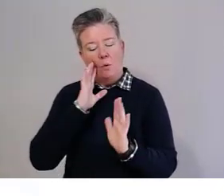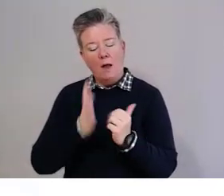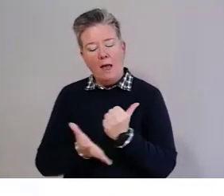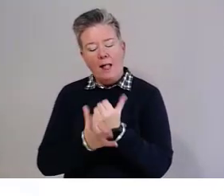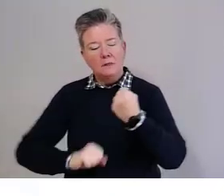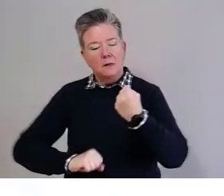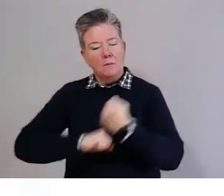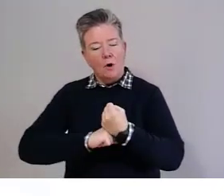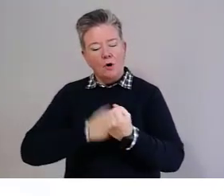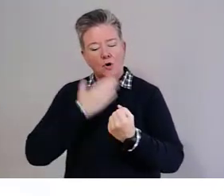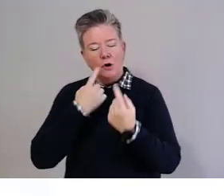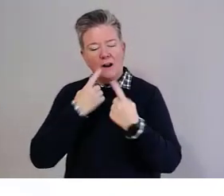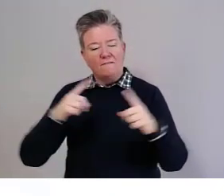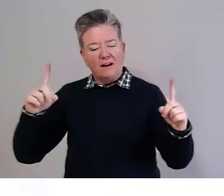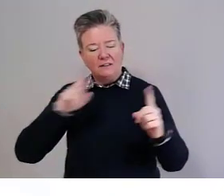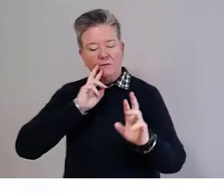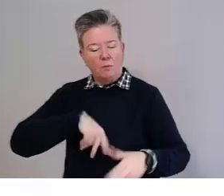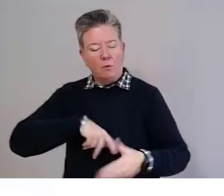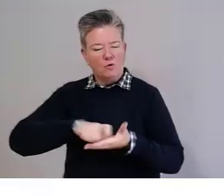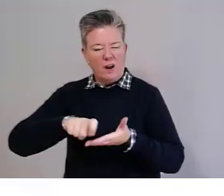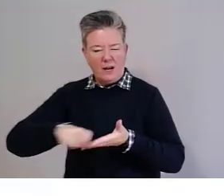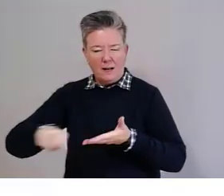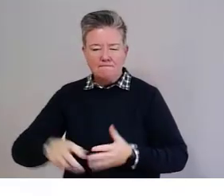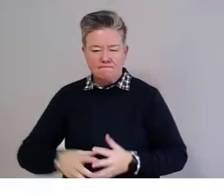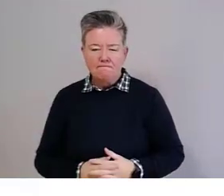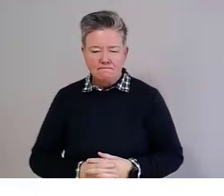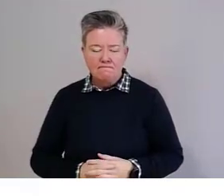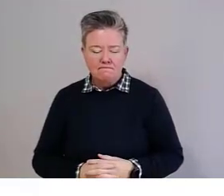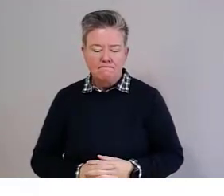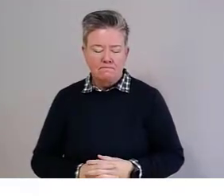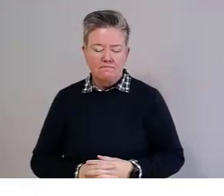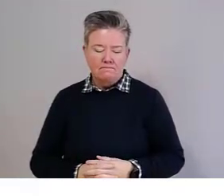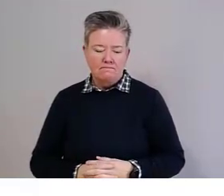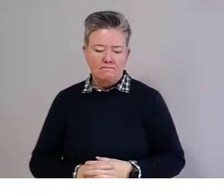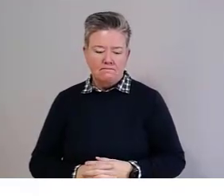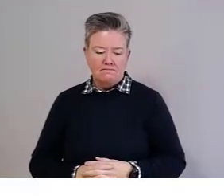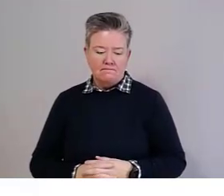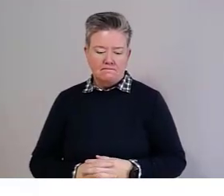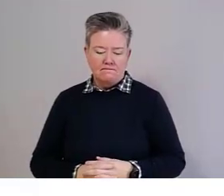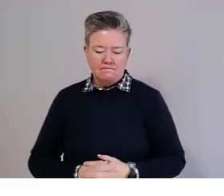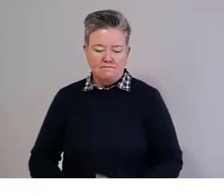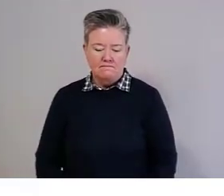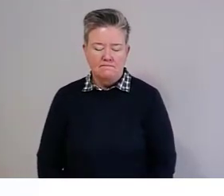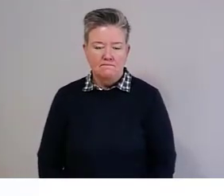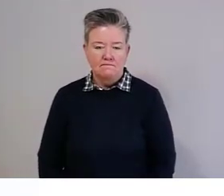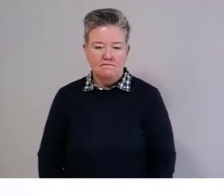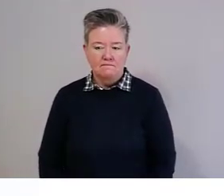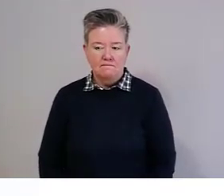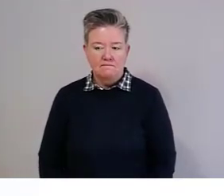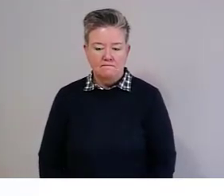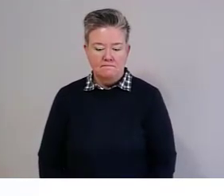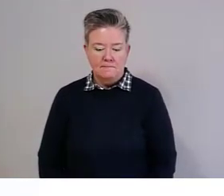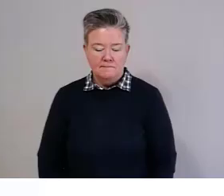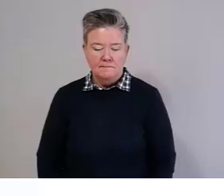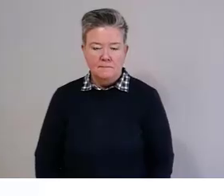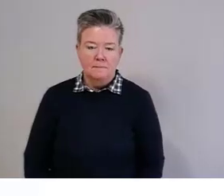effective report writing.